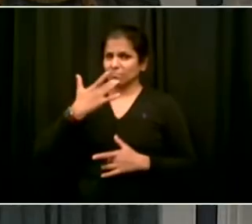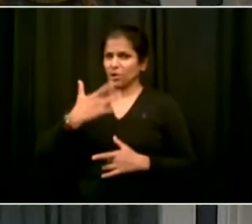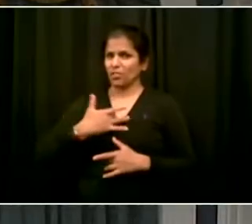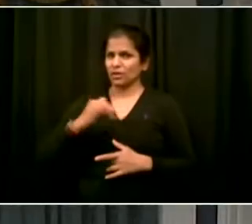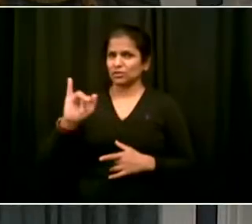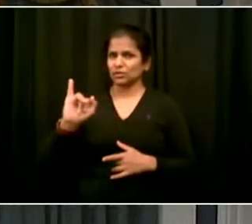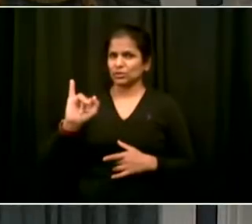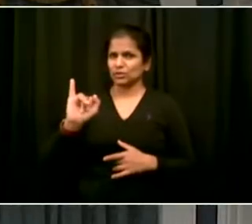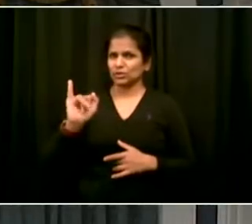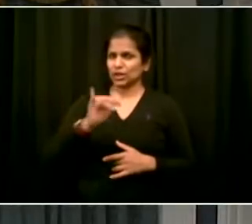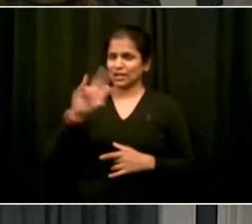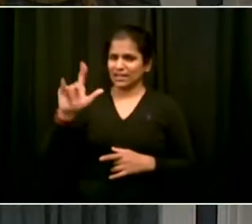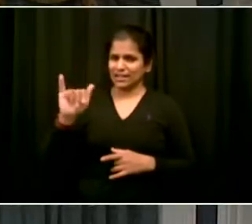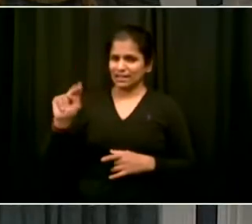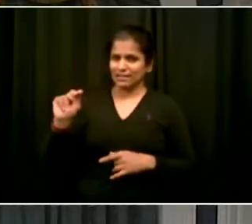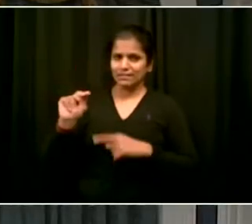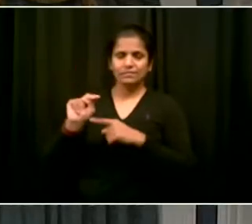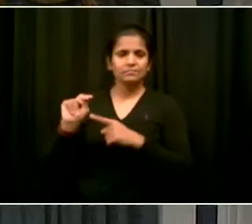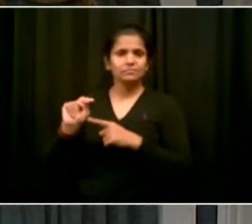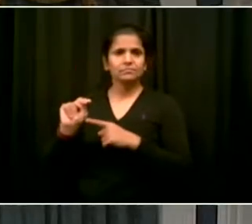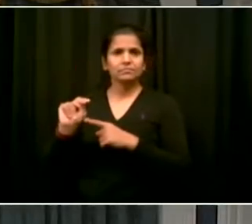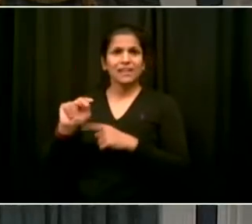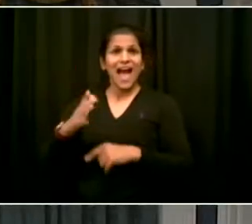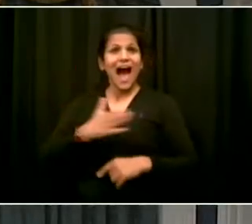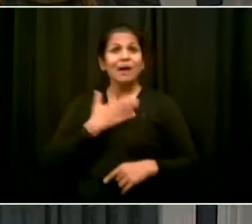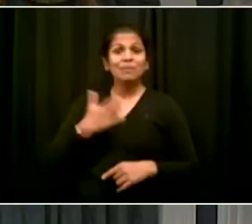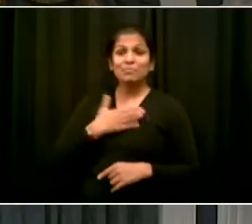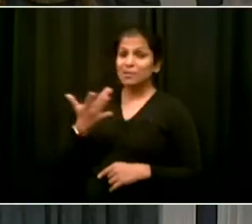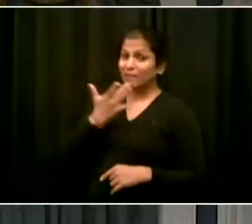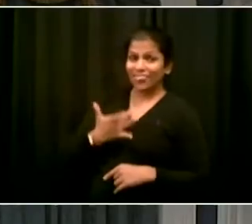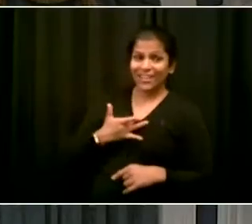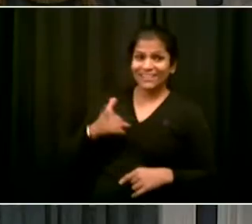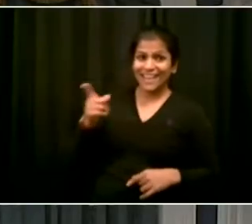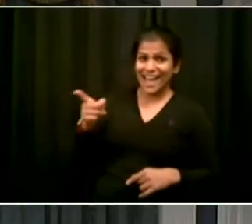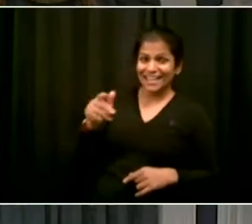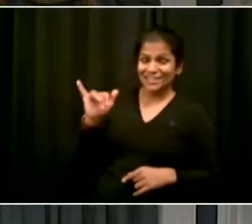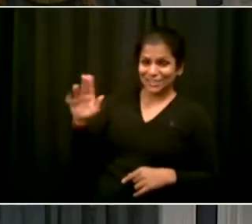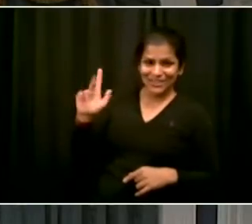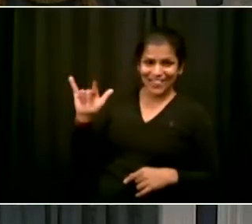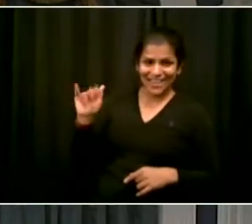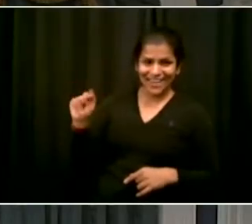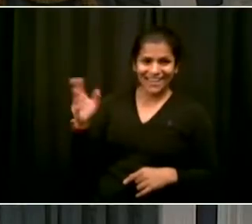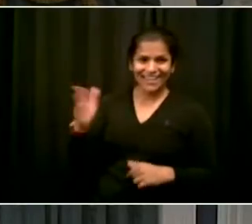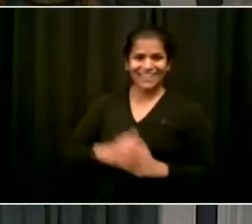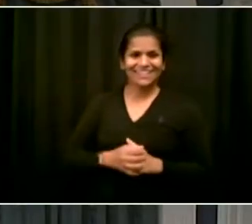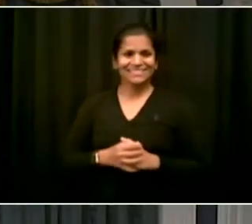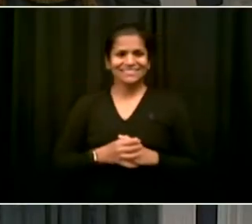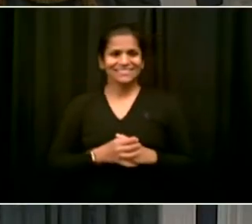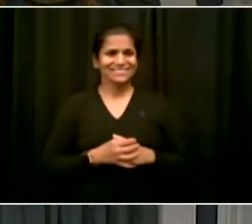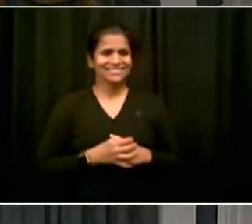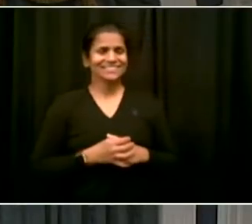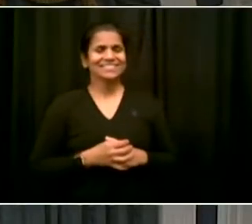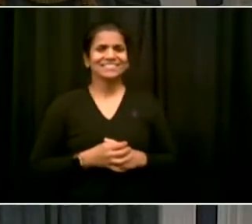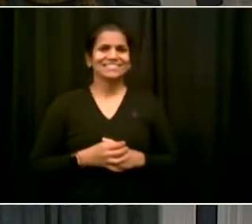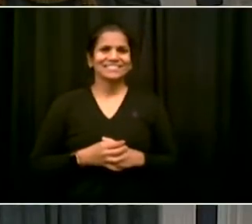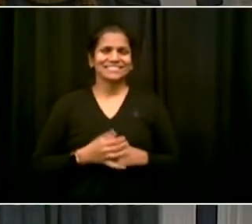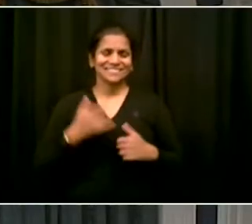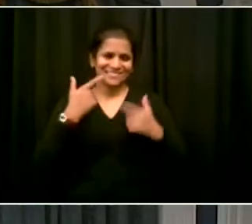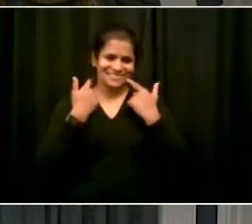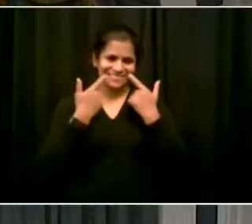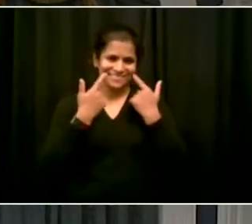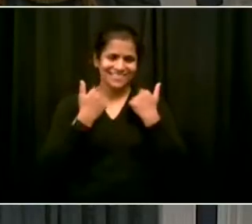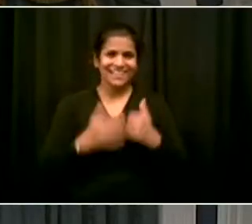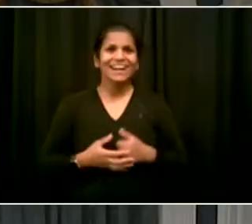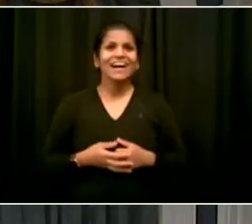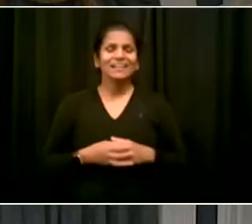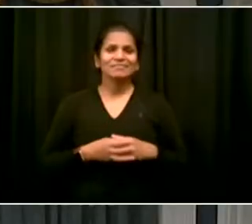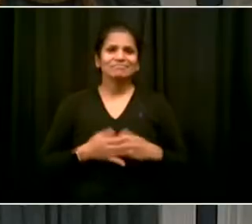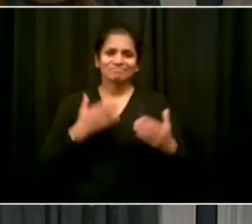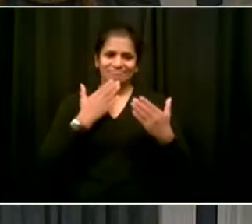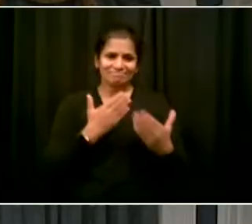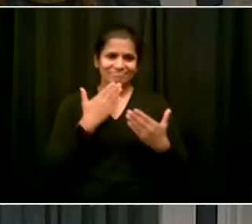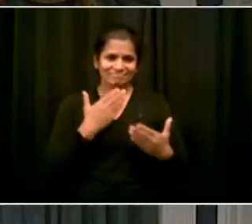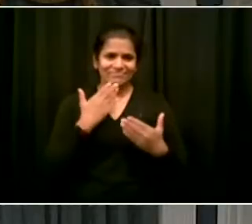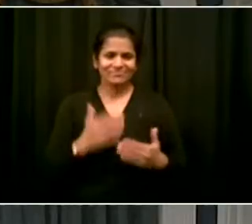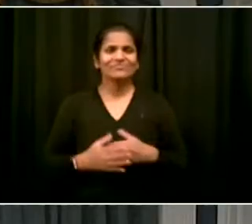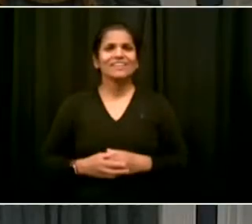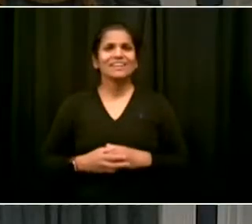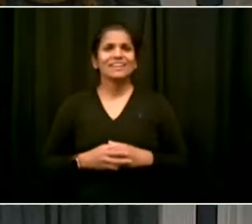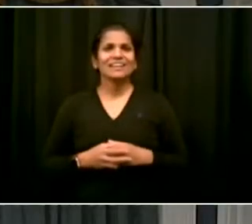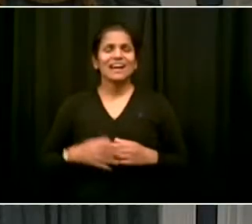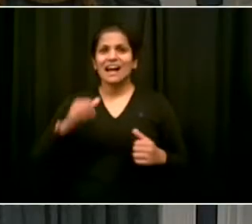FOR TODAY IS